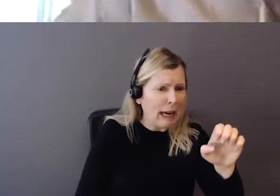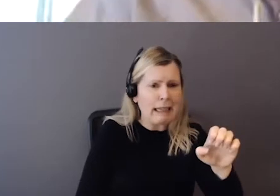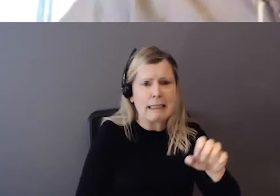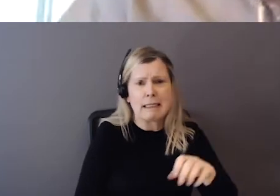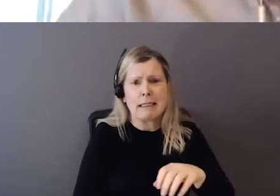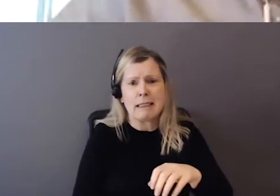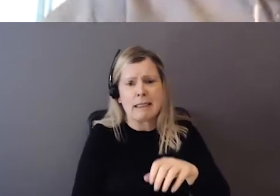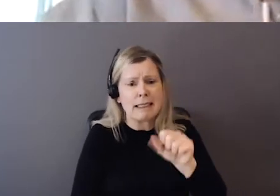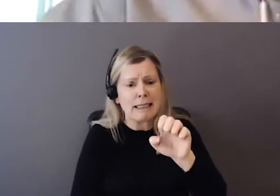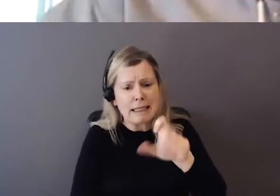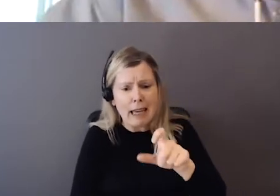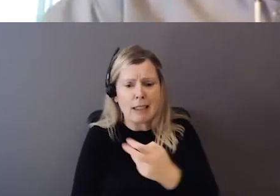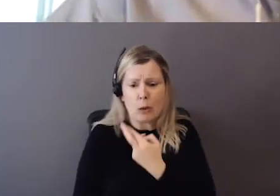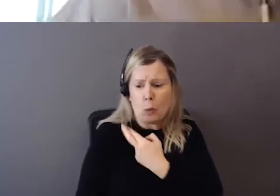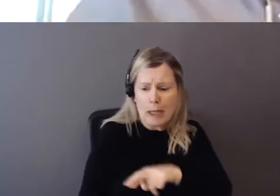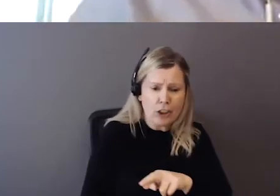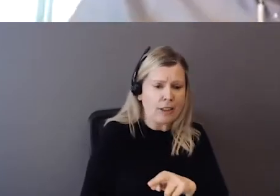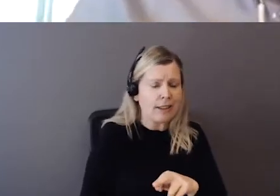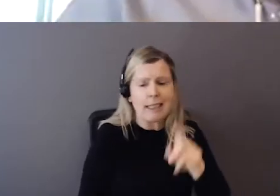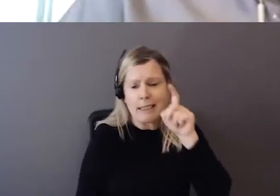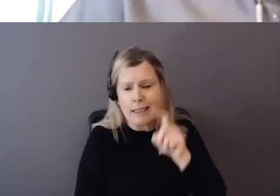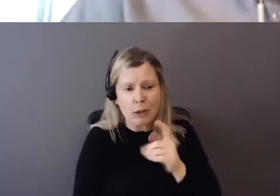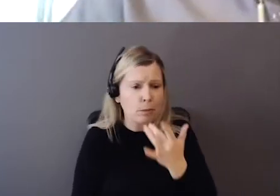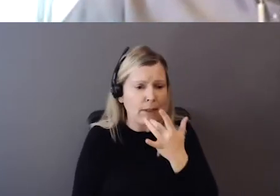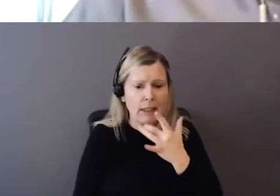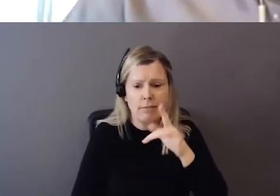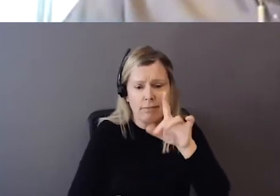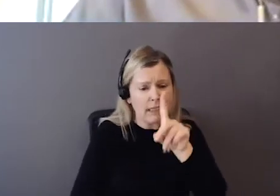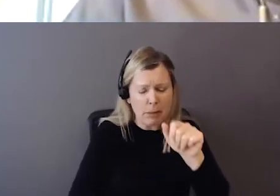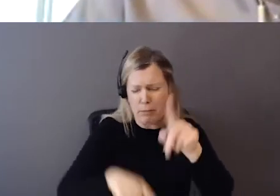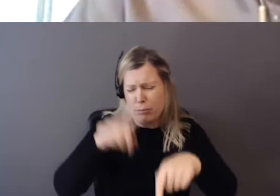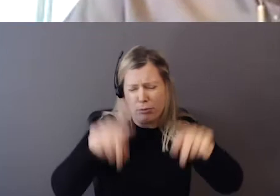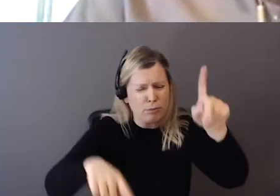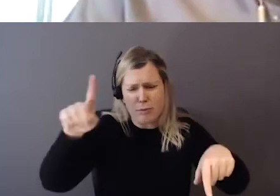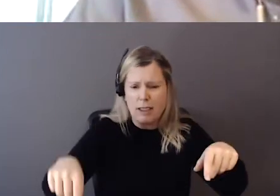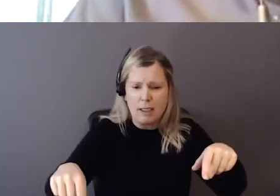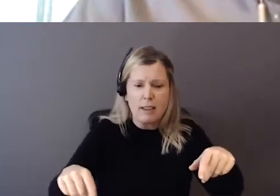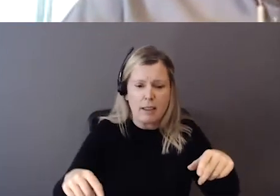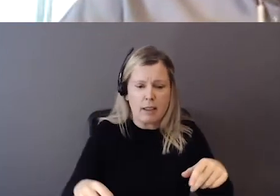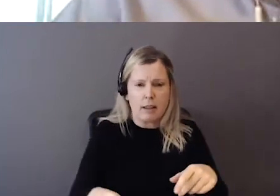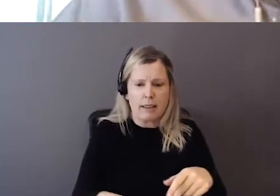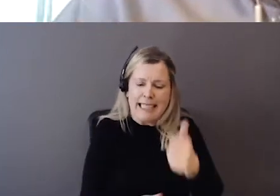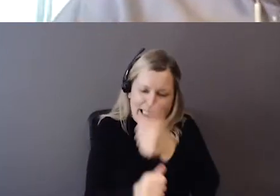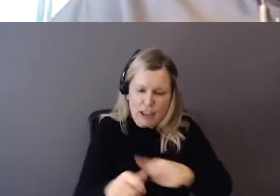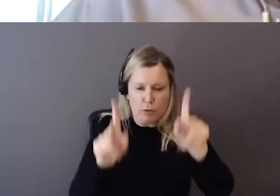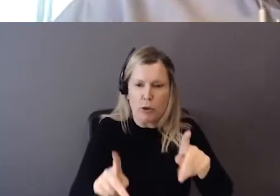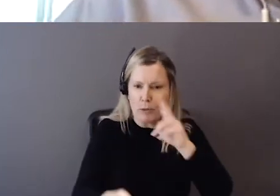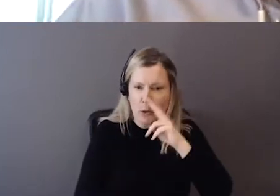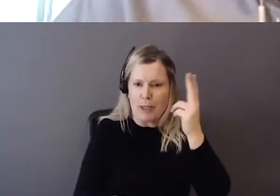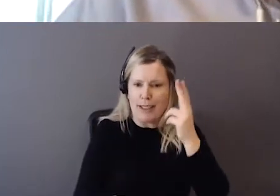or sexual preference, or disability, everybody is different. And I think we have these underlying